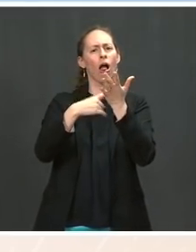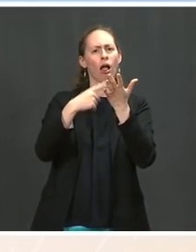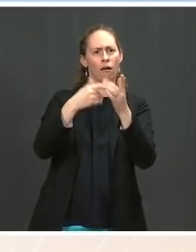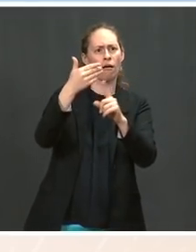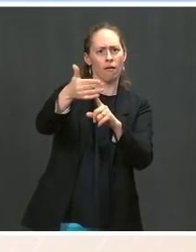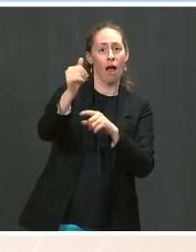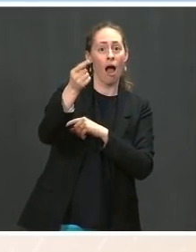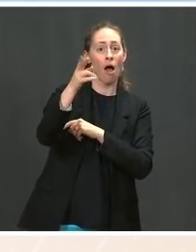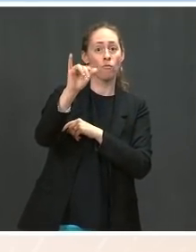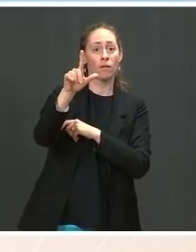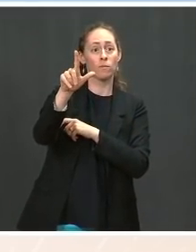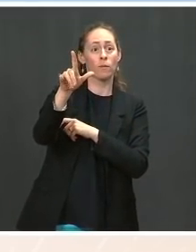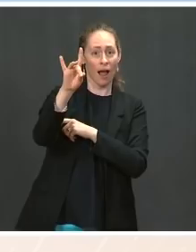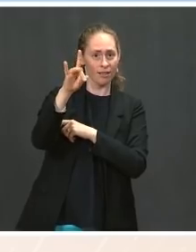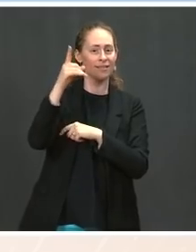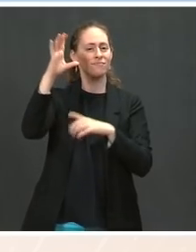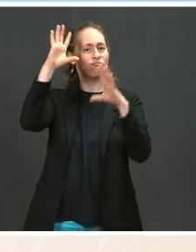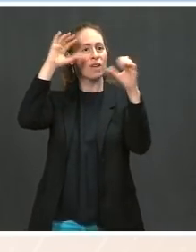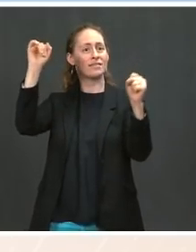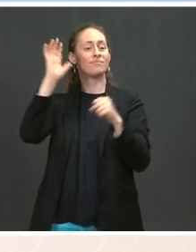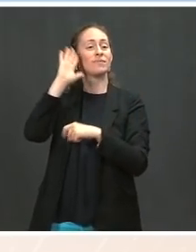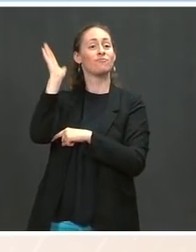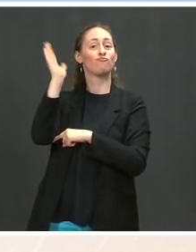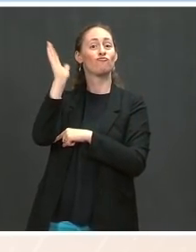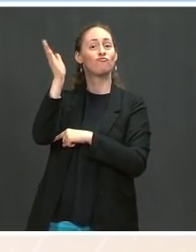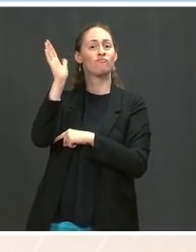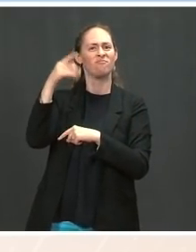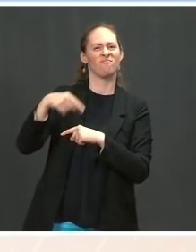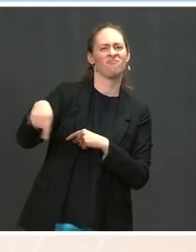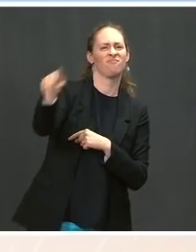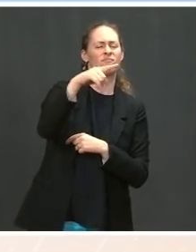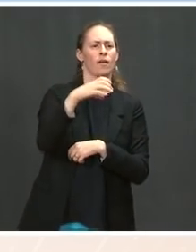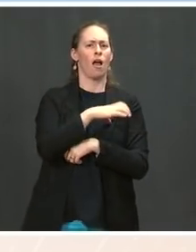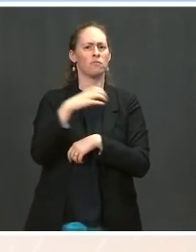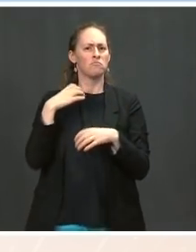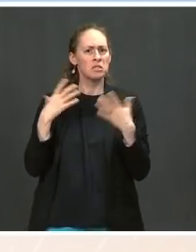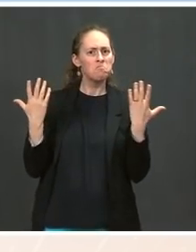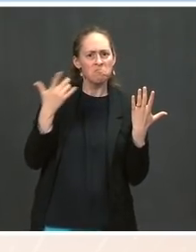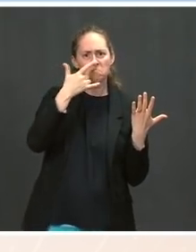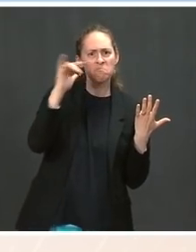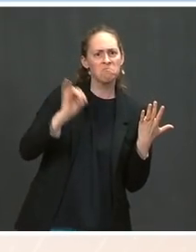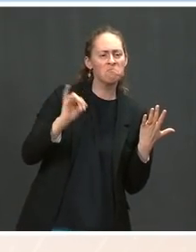what we should expect to hear from the President? And also, logistically, we know that the attendance will be reduced.